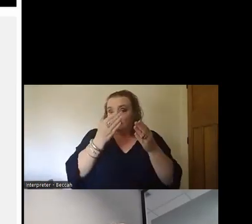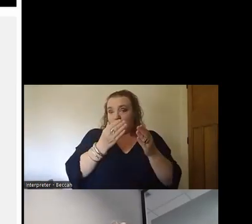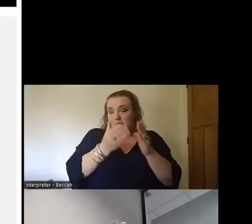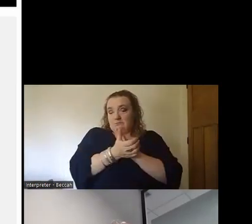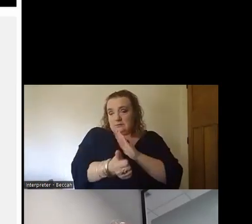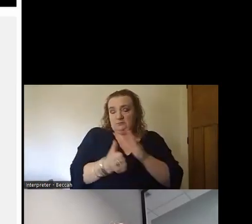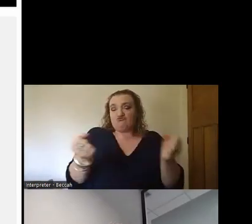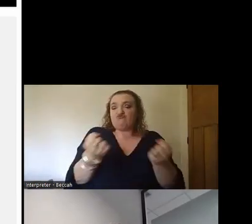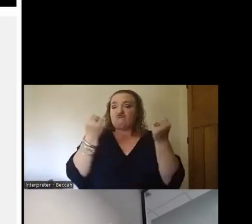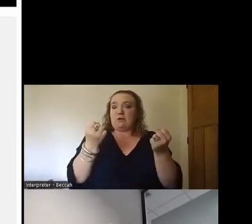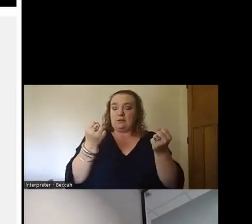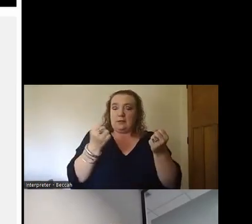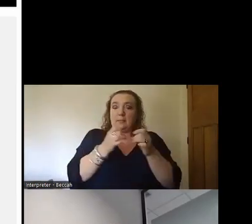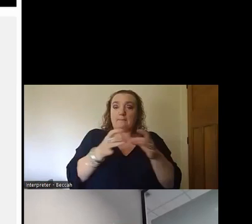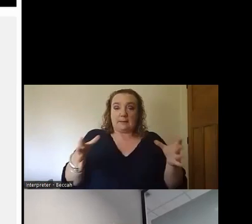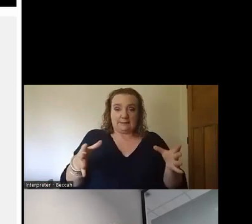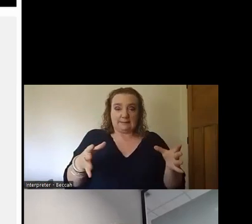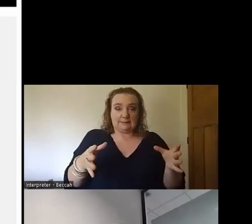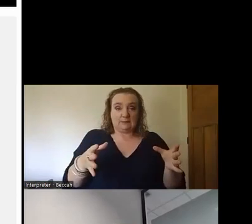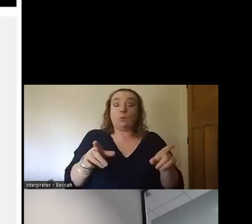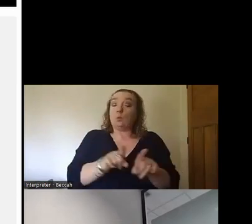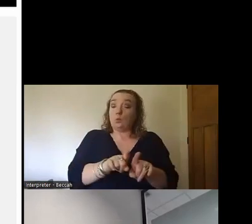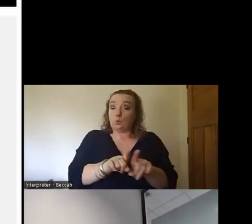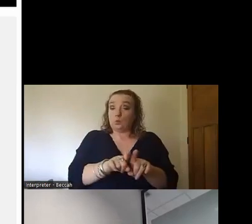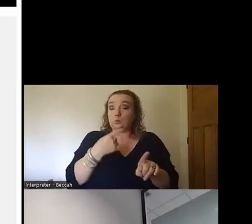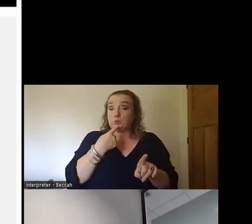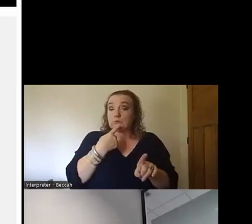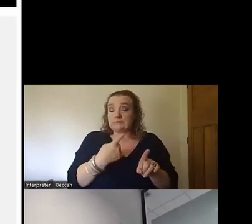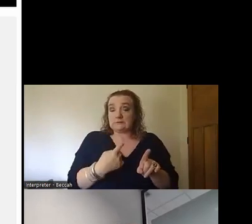It also references the UN